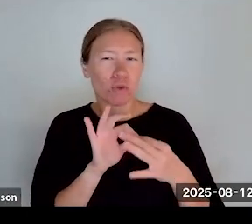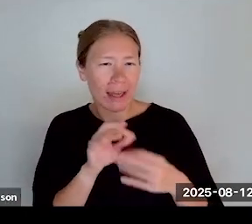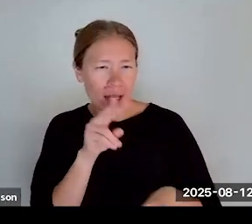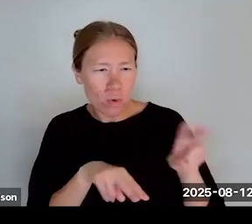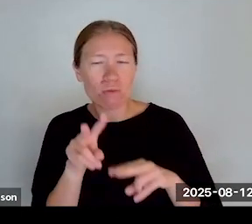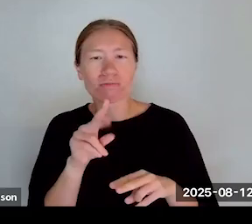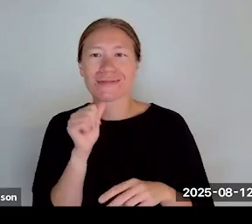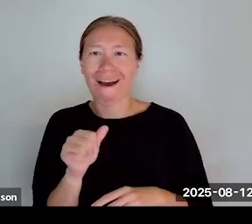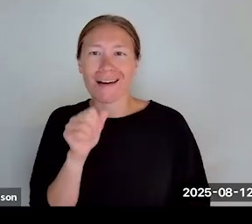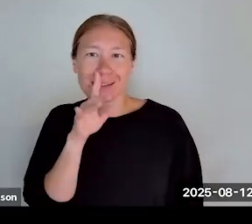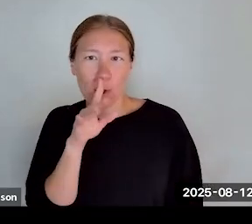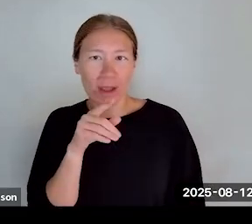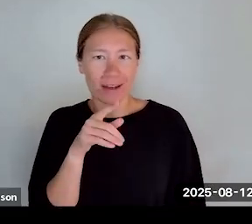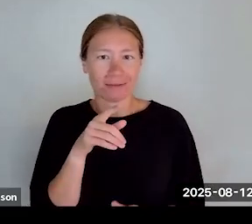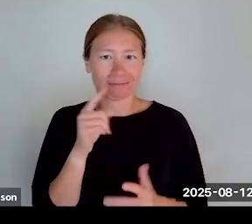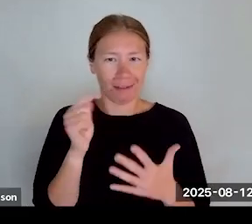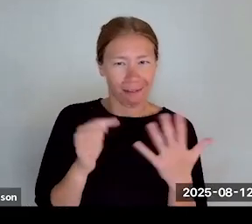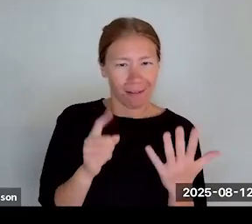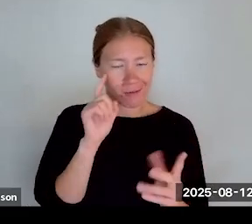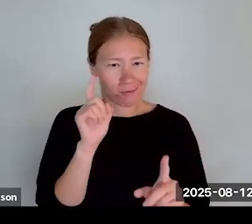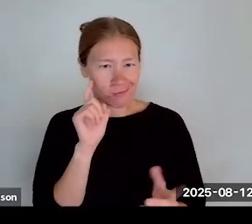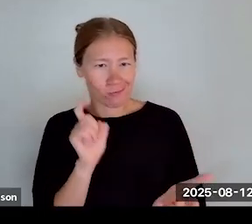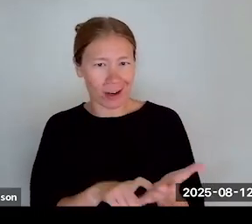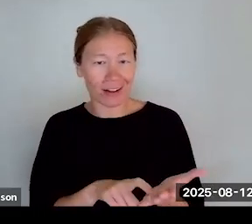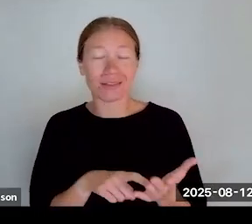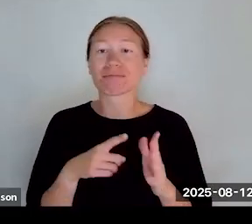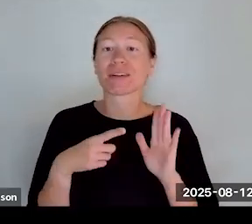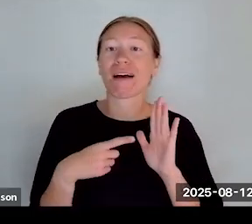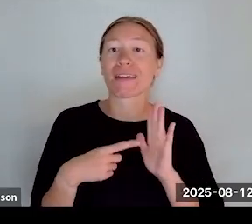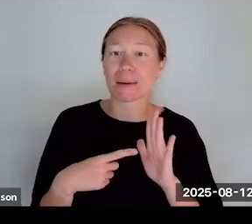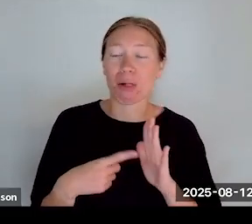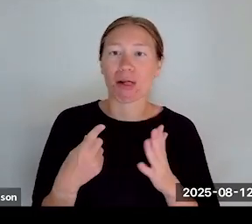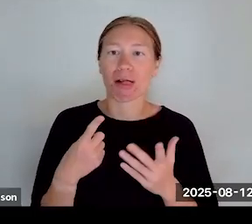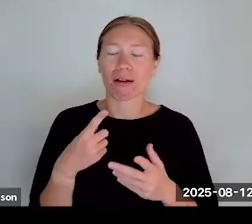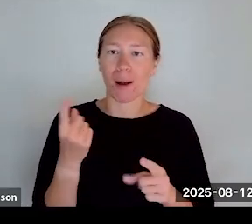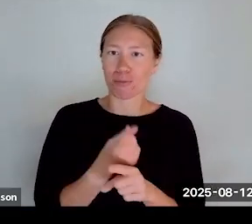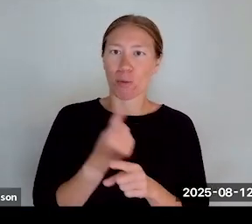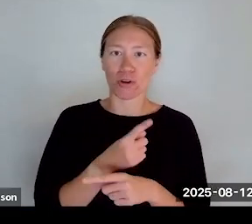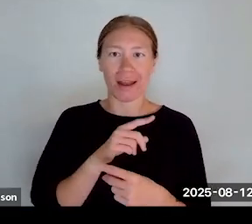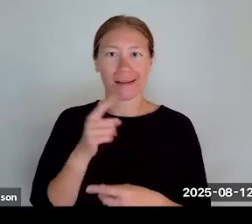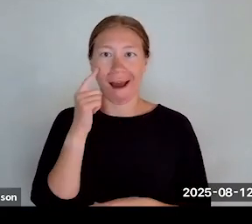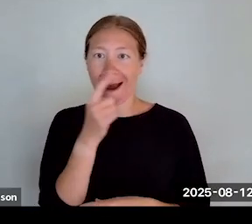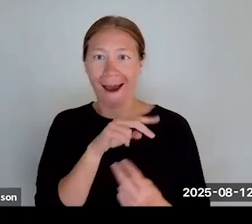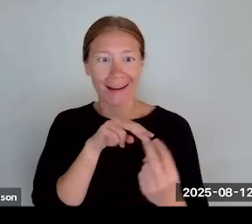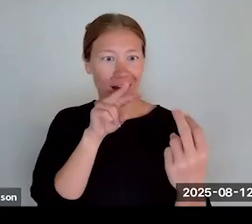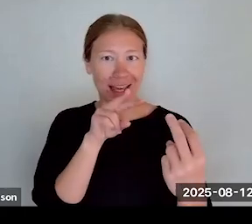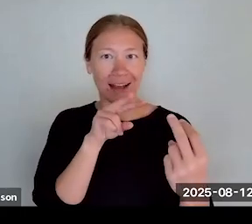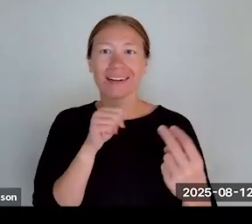For example, expectations may exist regarding appropriate eye contact. Too little may be perceived as inattentive,